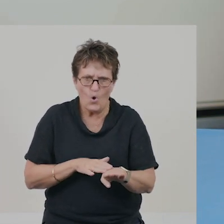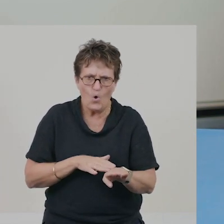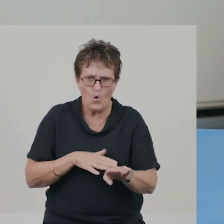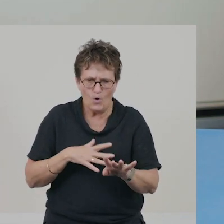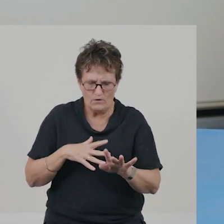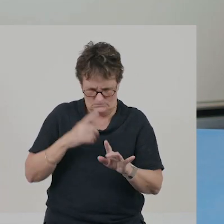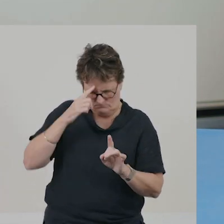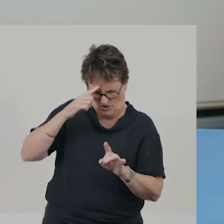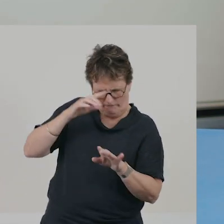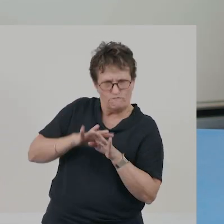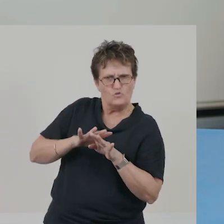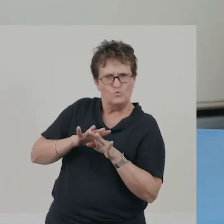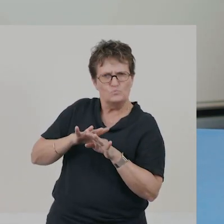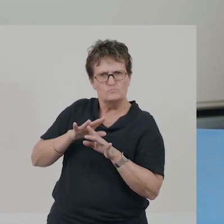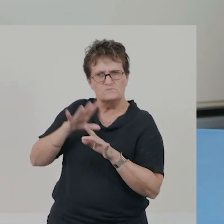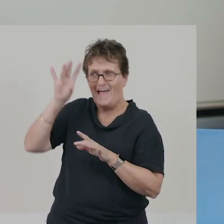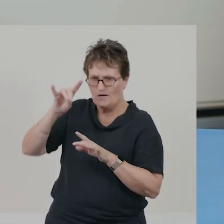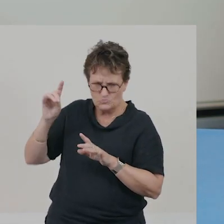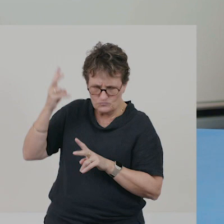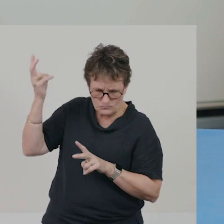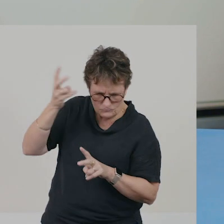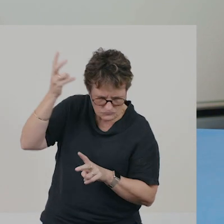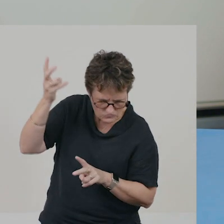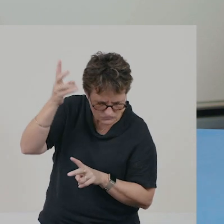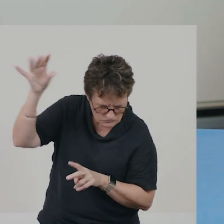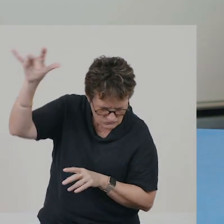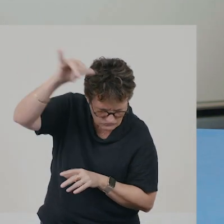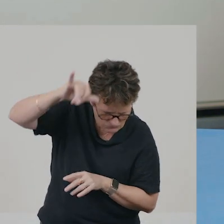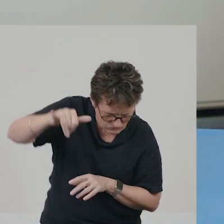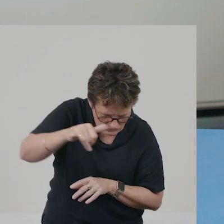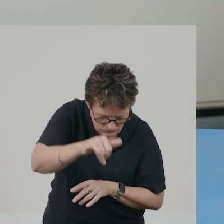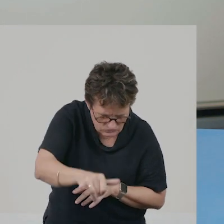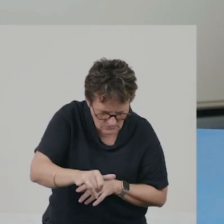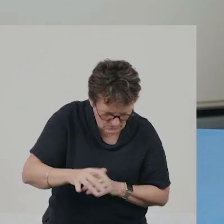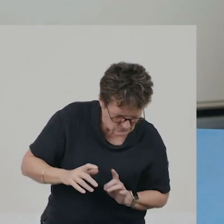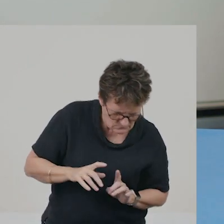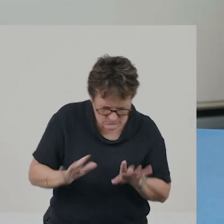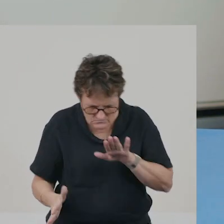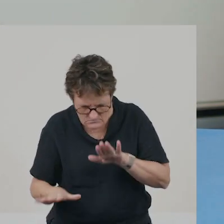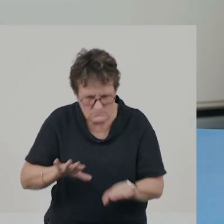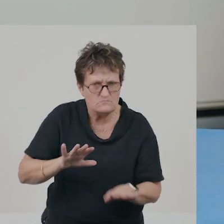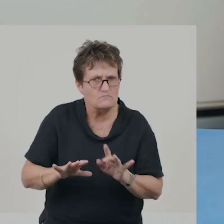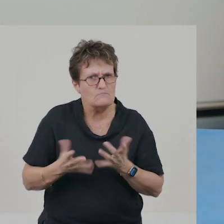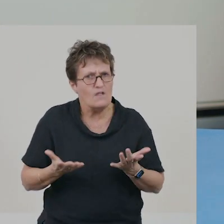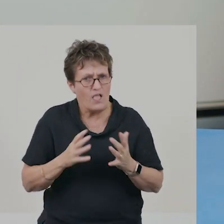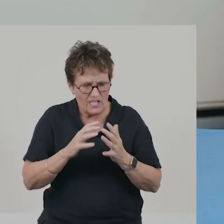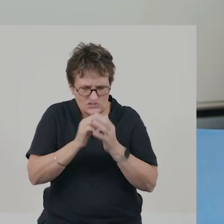confuses any potential predators. Now, is this a structural or behavioural adaptation?